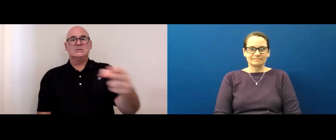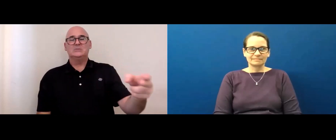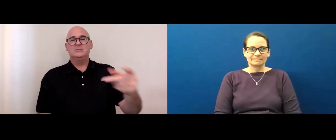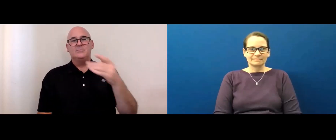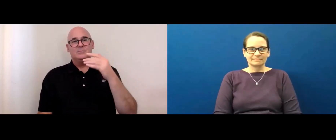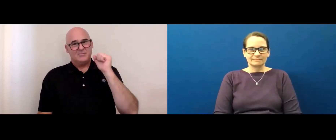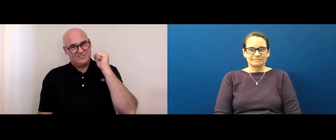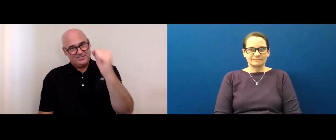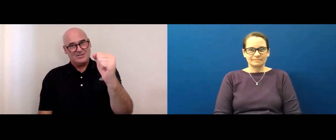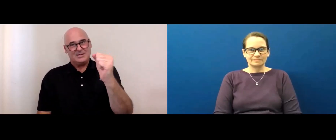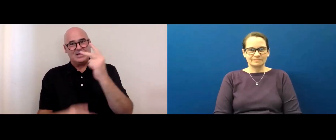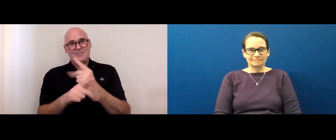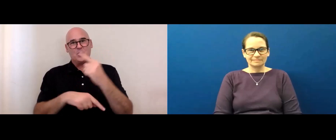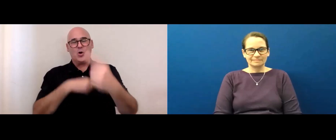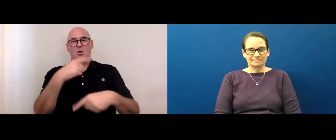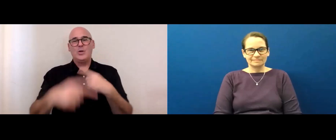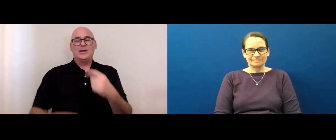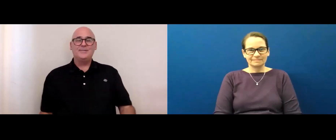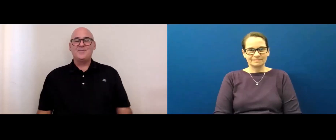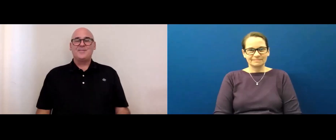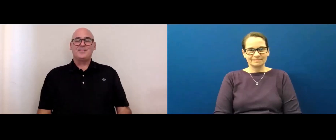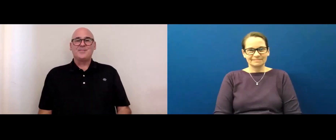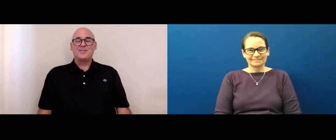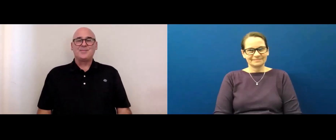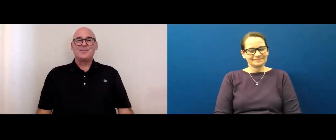the Rhode Island Commission on the Deaf and Hard of Hearing keep on going